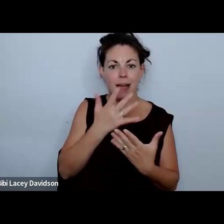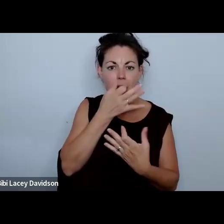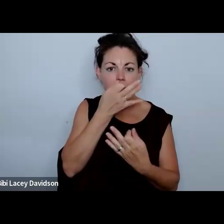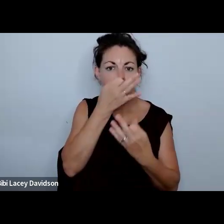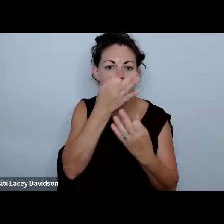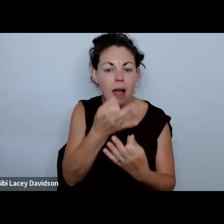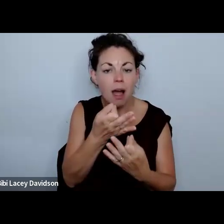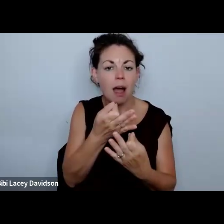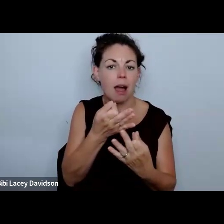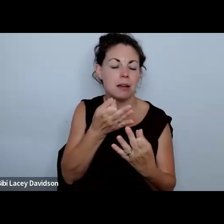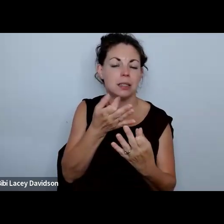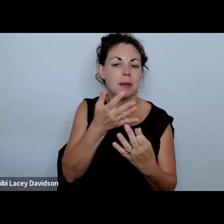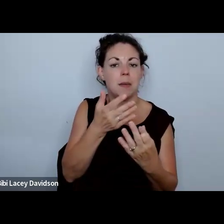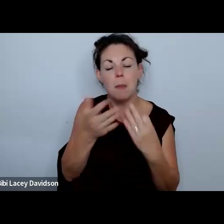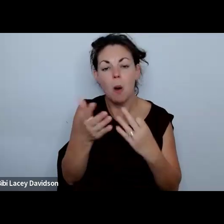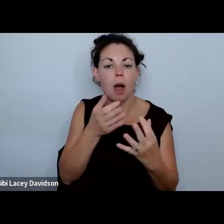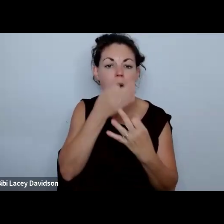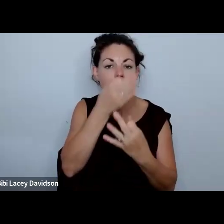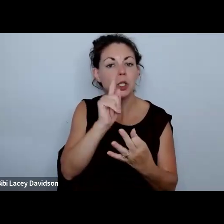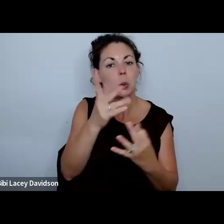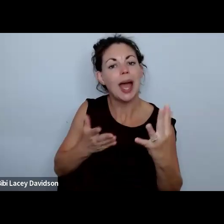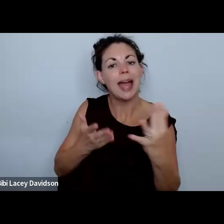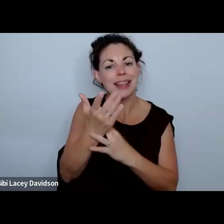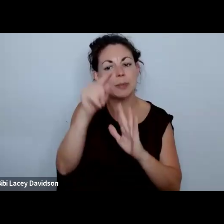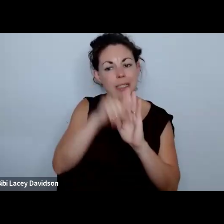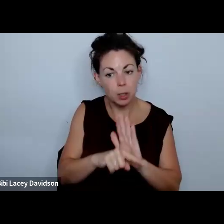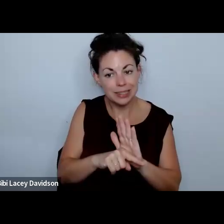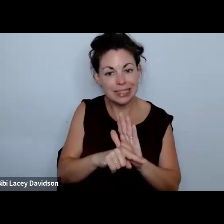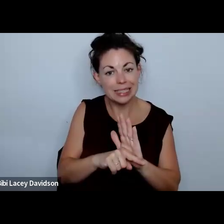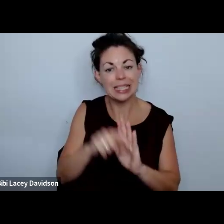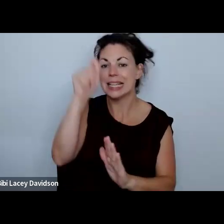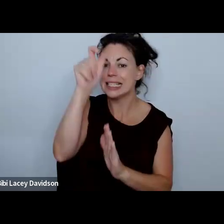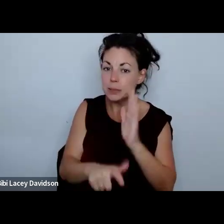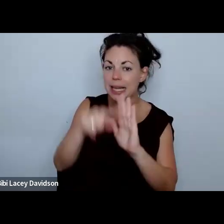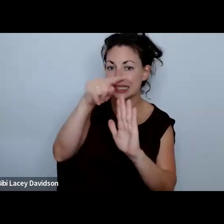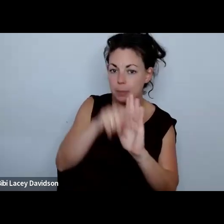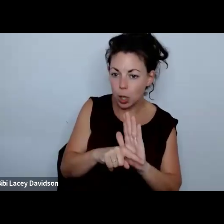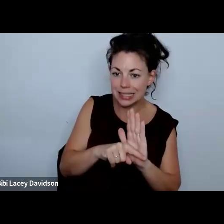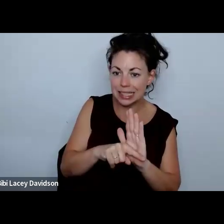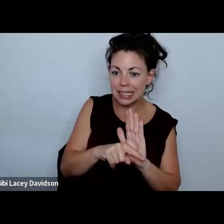in supporting neurodivergent and disabled people. I didn't think that I would be